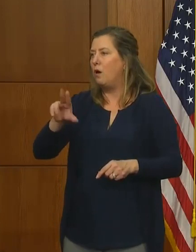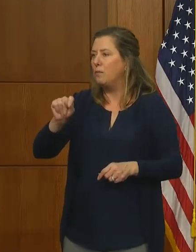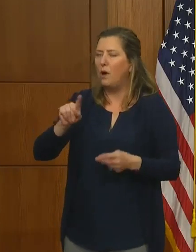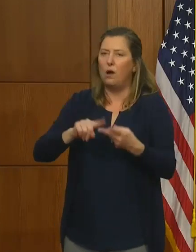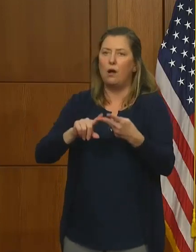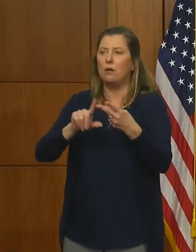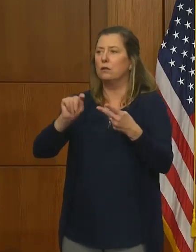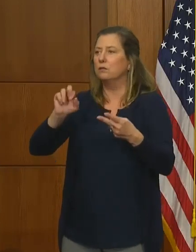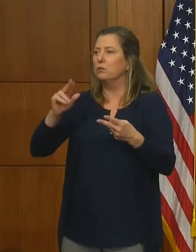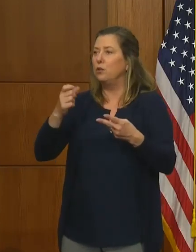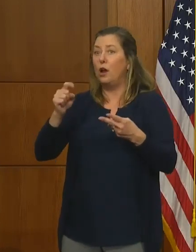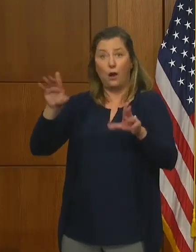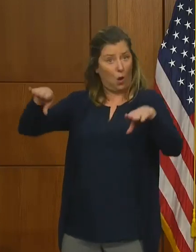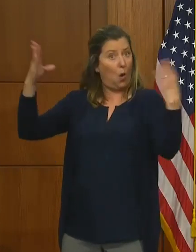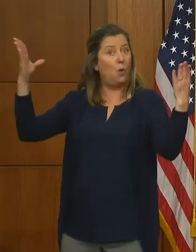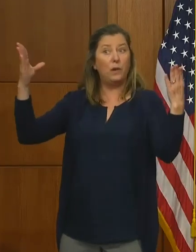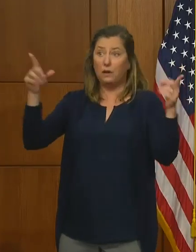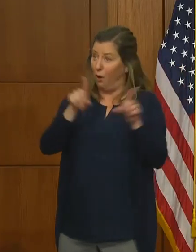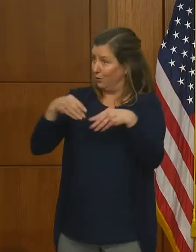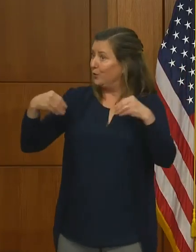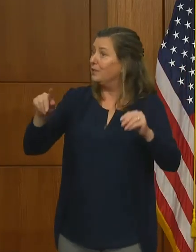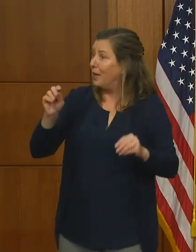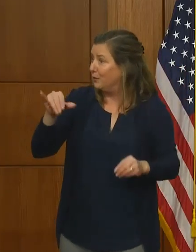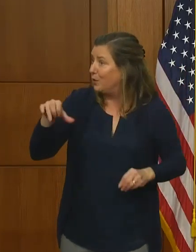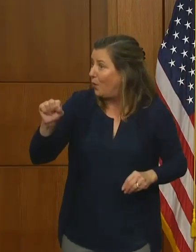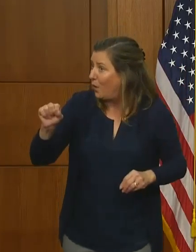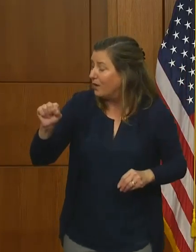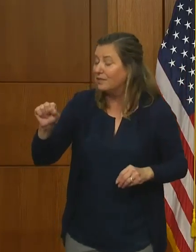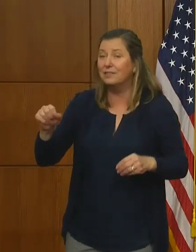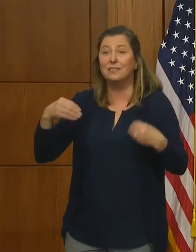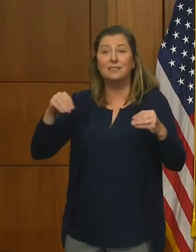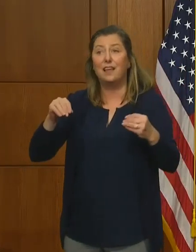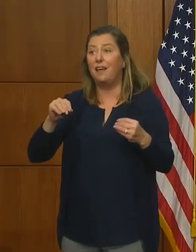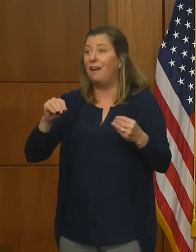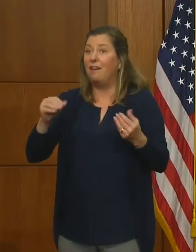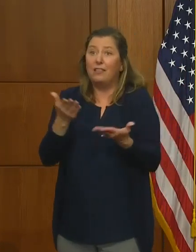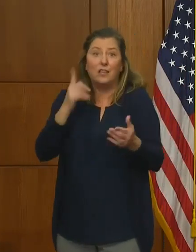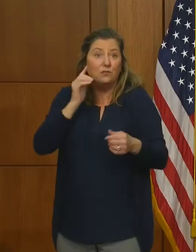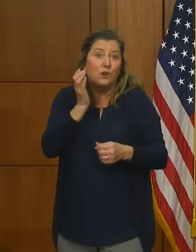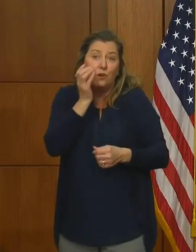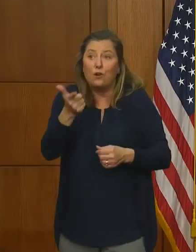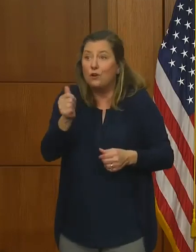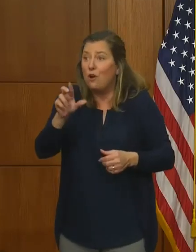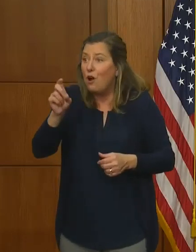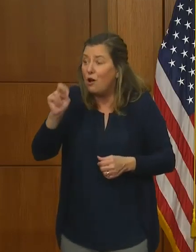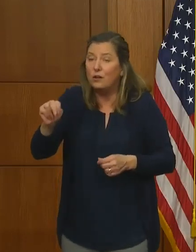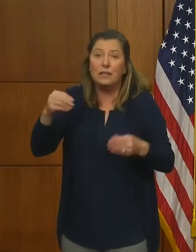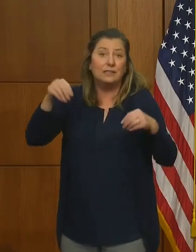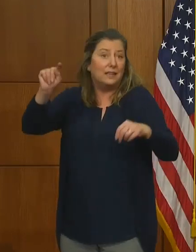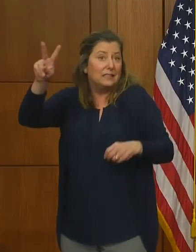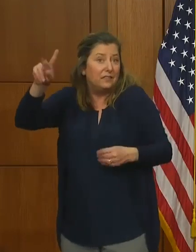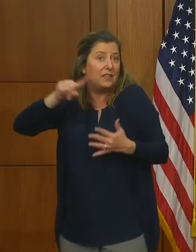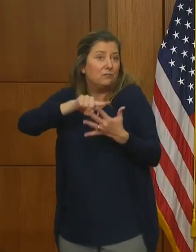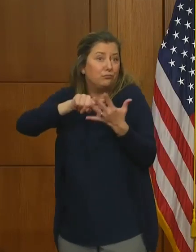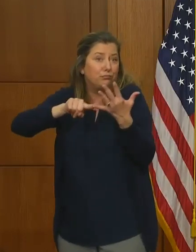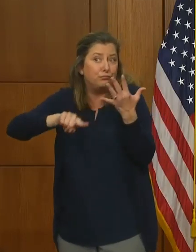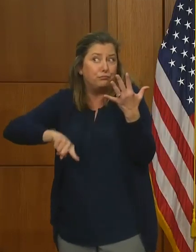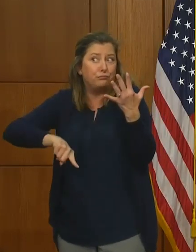IF THAT'S WAS CLOSE. YOU MIGHT THEN GO TO WALMART OR TARGET WHICH REMAIN OPEN AND SELL